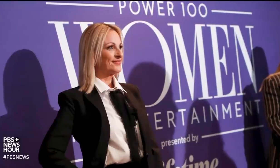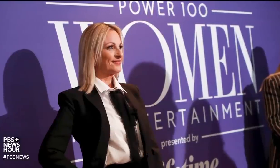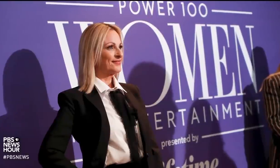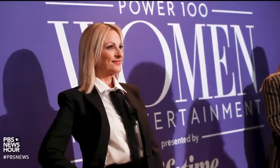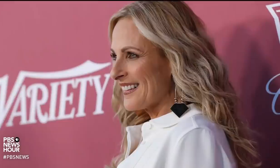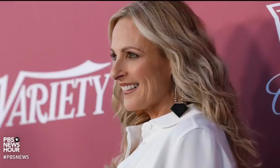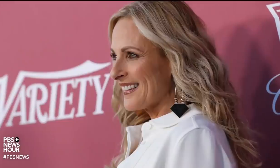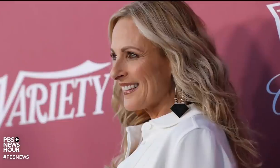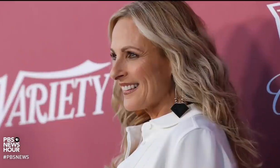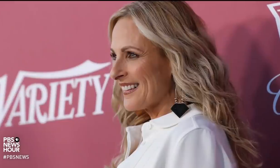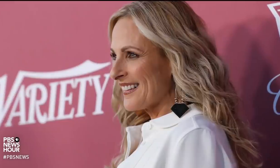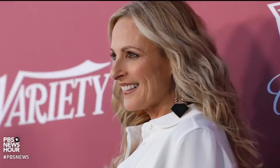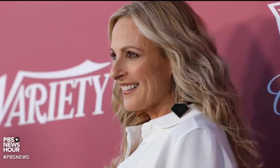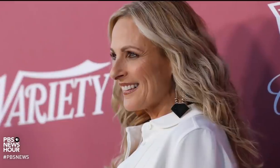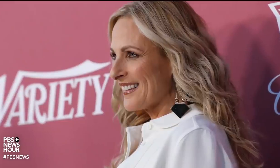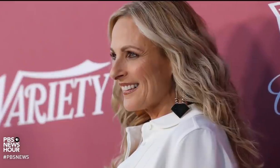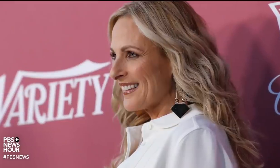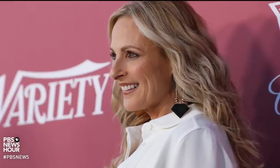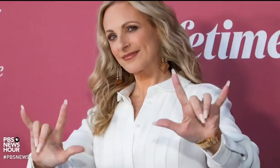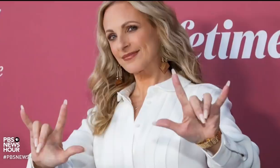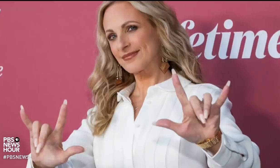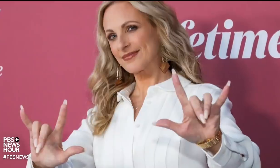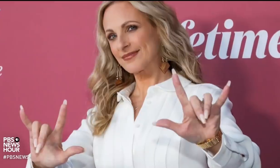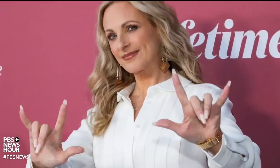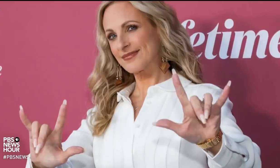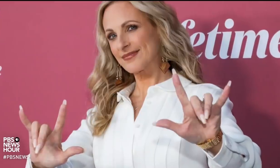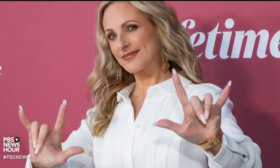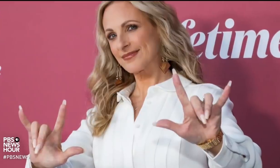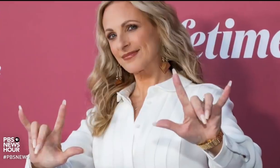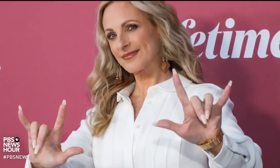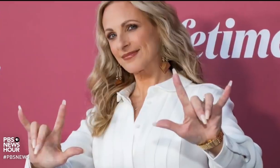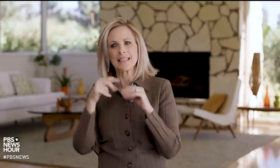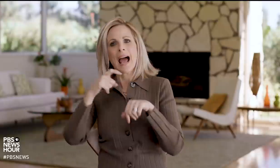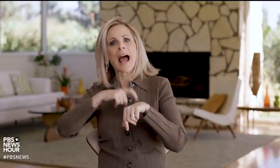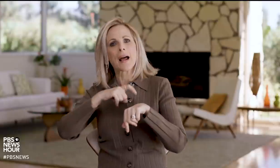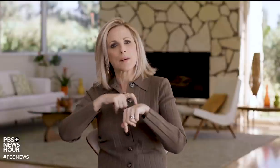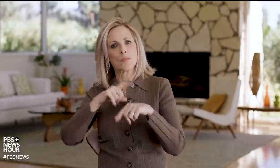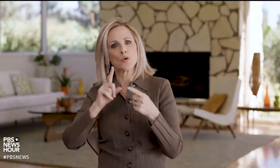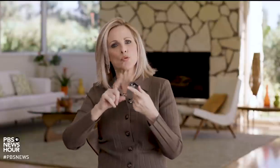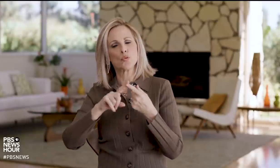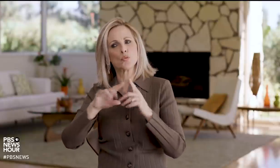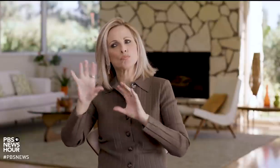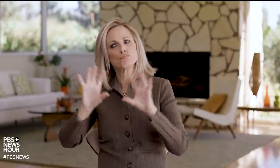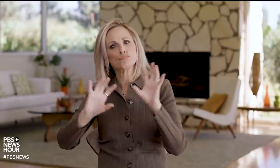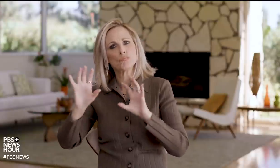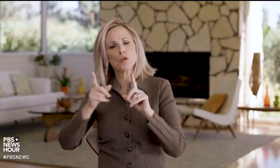business don't give the disability community the time to be able to communicate.